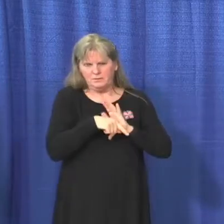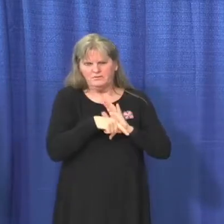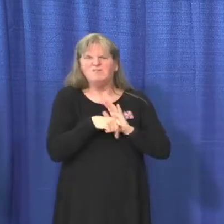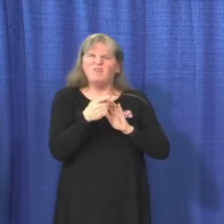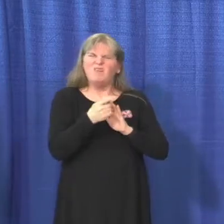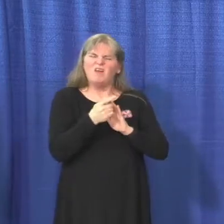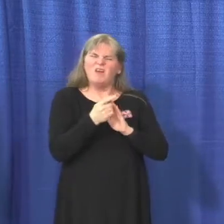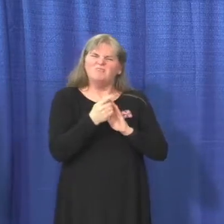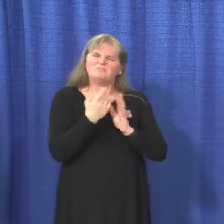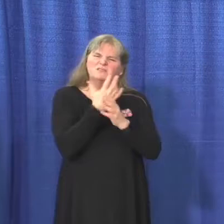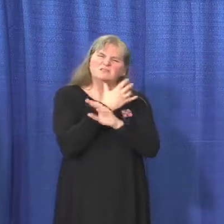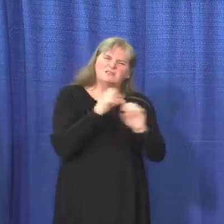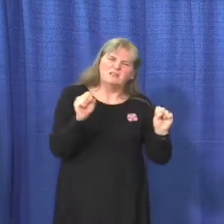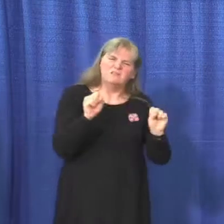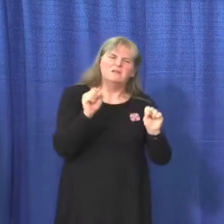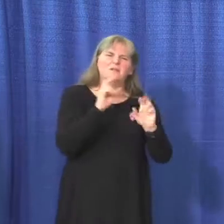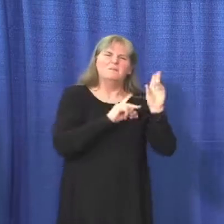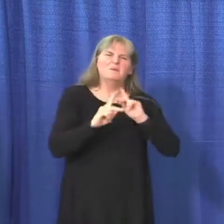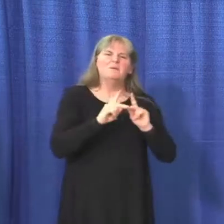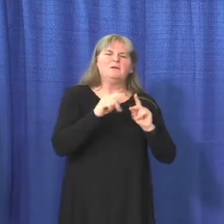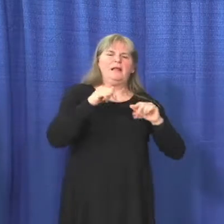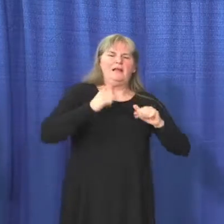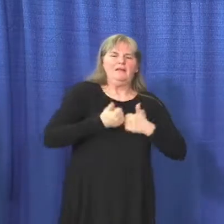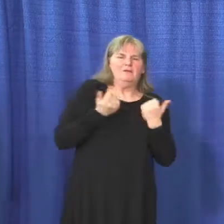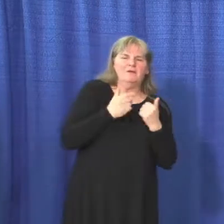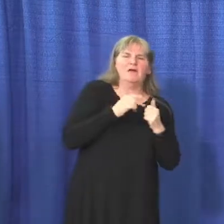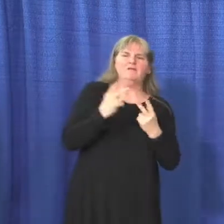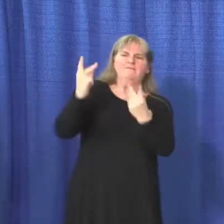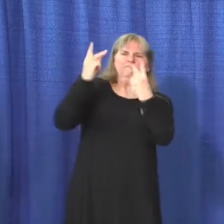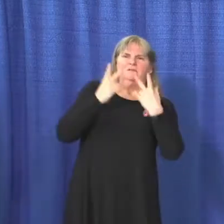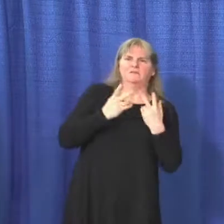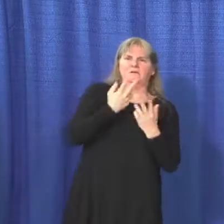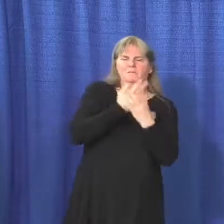I wanted to say something specific to businesses around